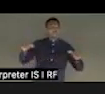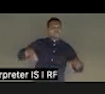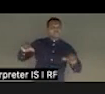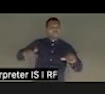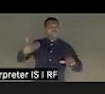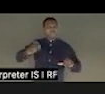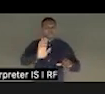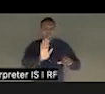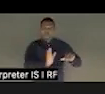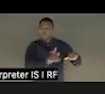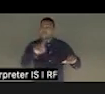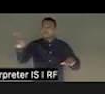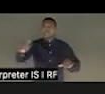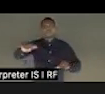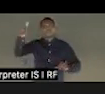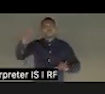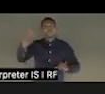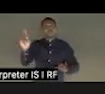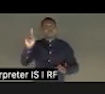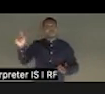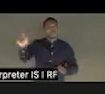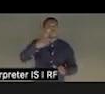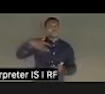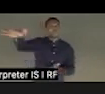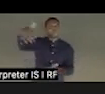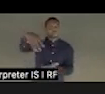with disabilities in an efficient and successful way.